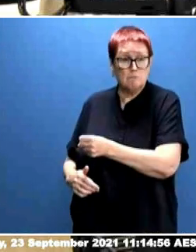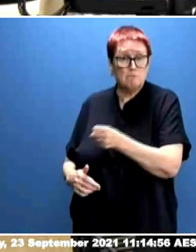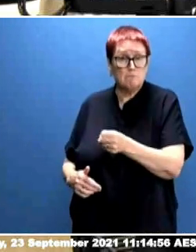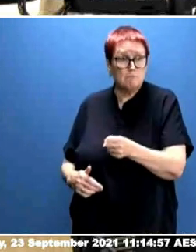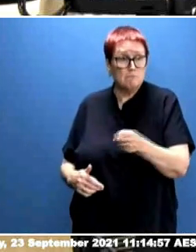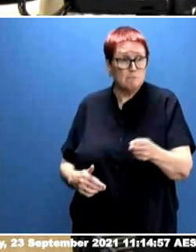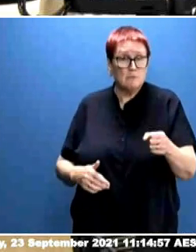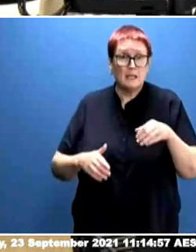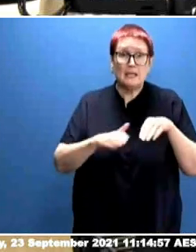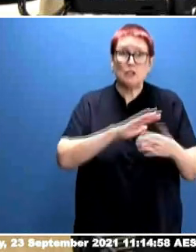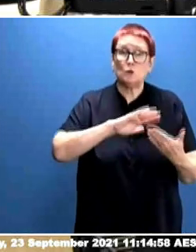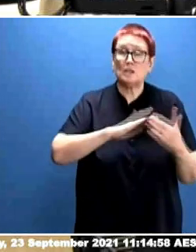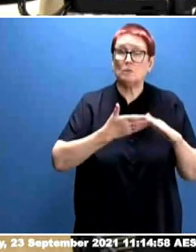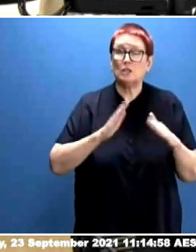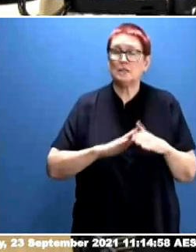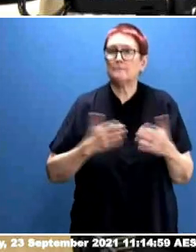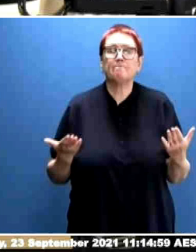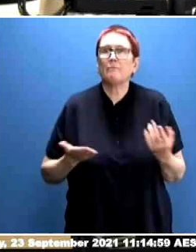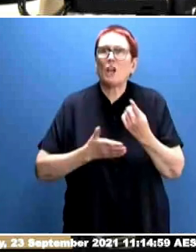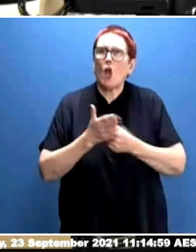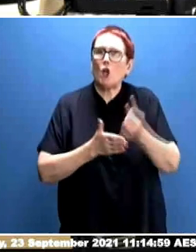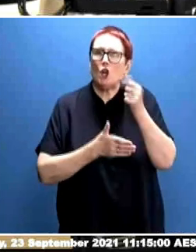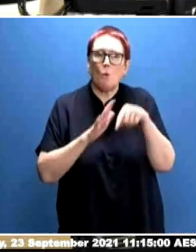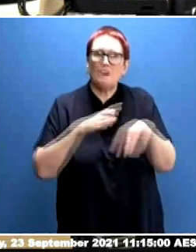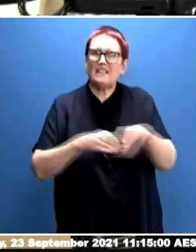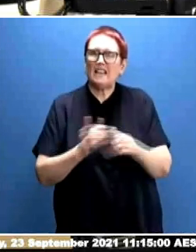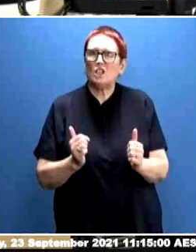All I'm aware of is what's stated in that document, which is that it's currently with the Specialist Child Protection Unit,